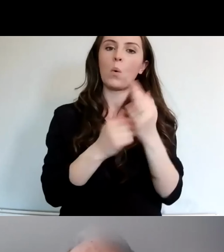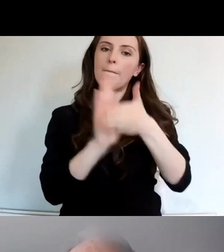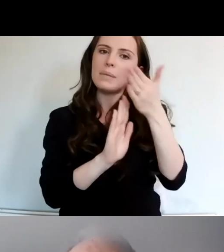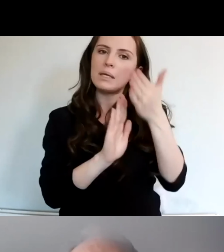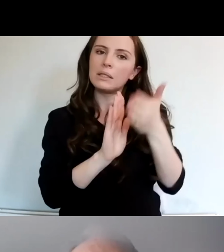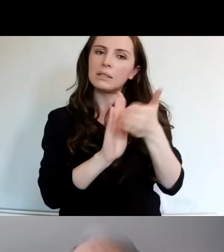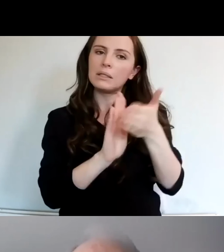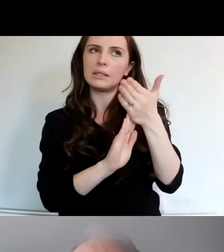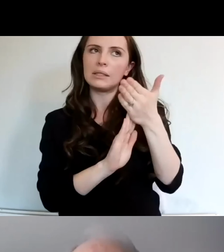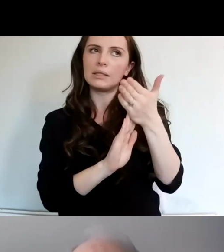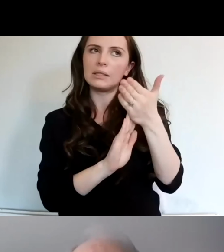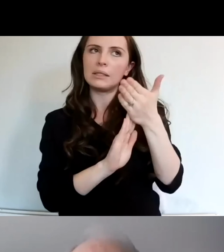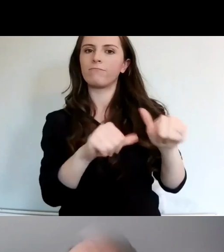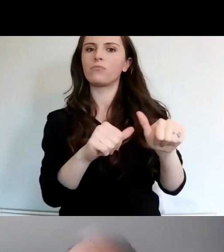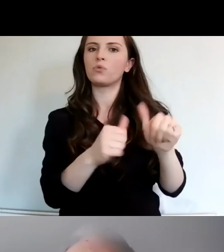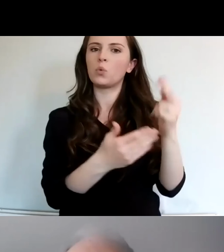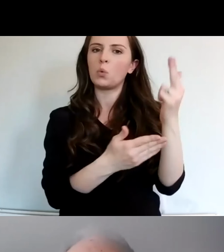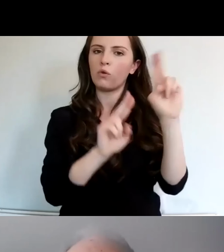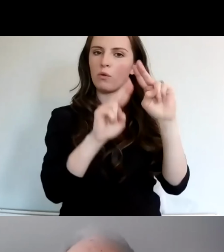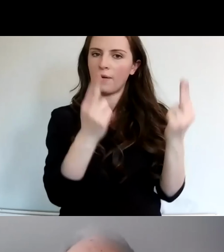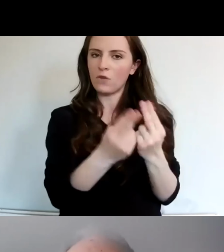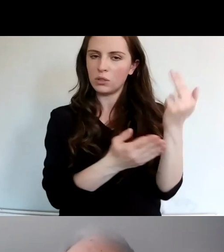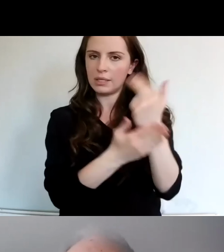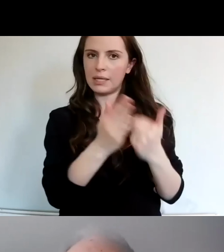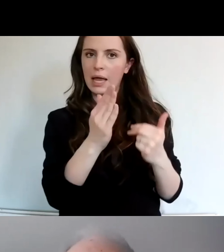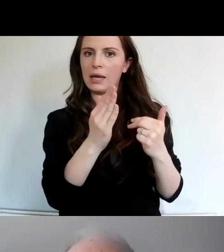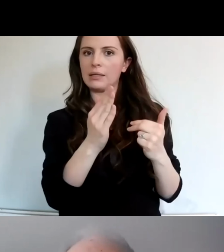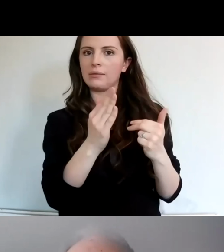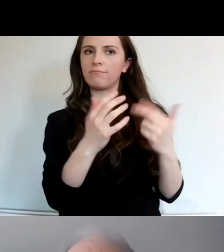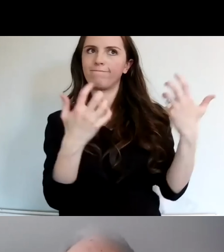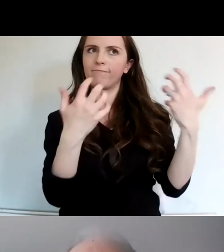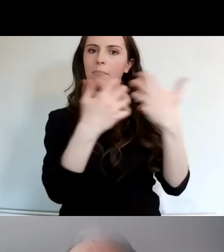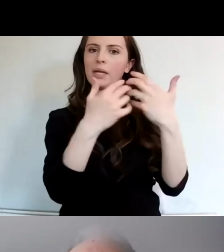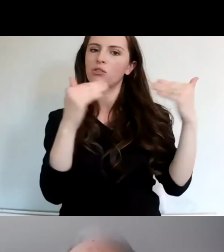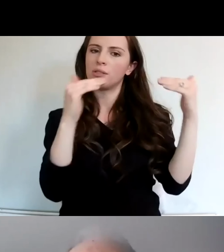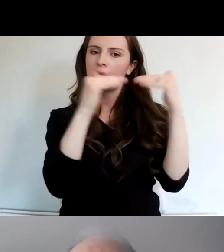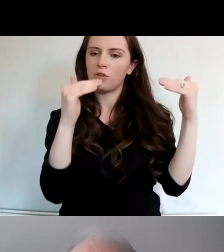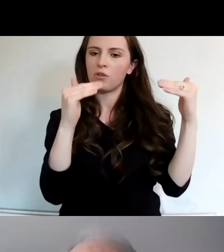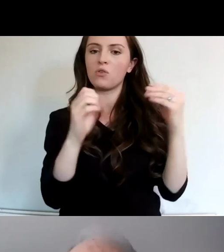So, the whole planning and access